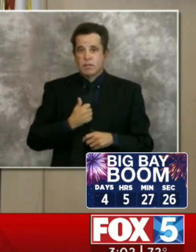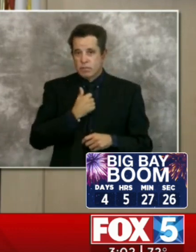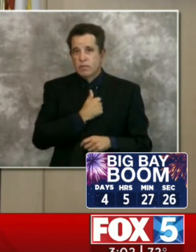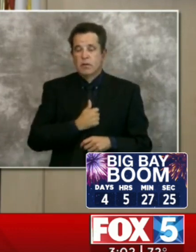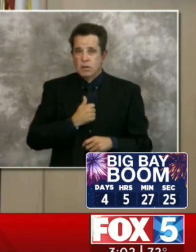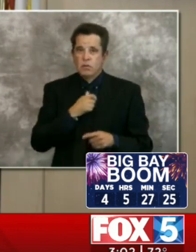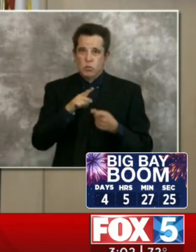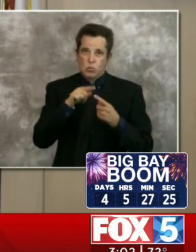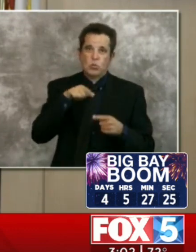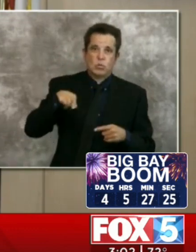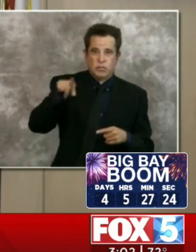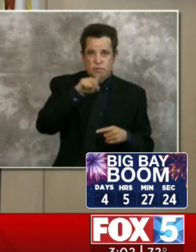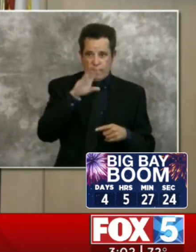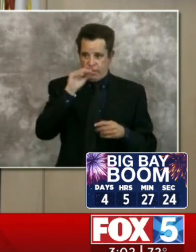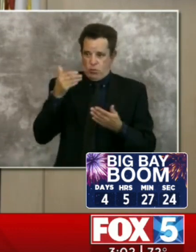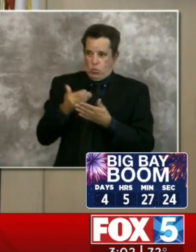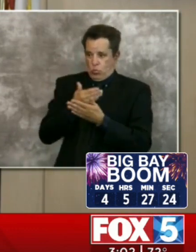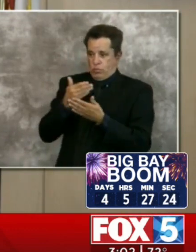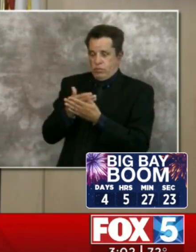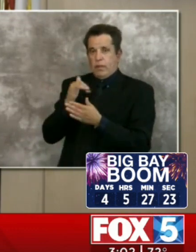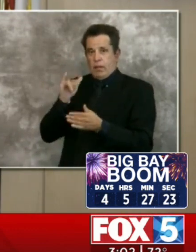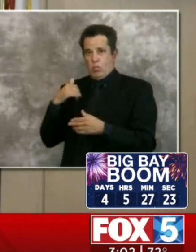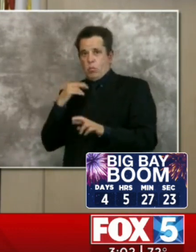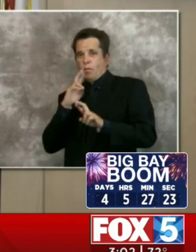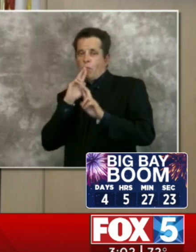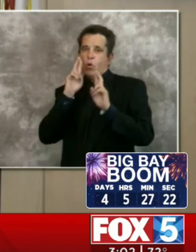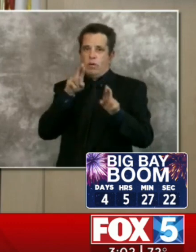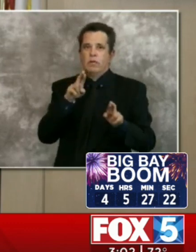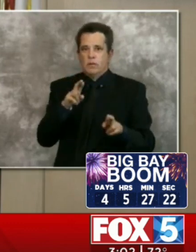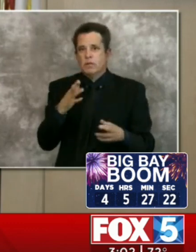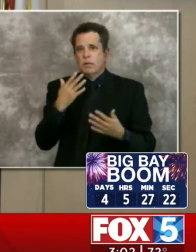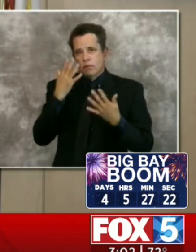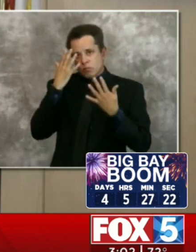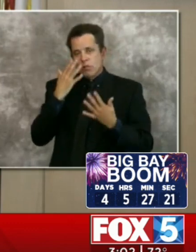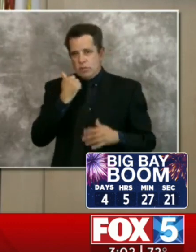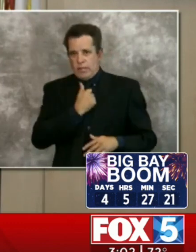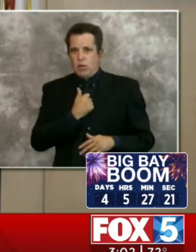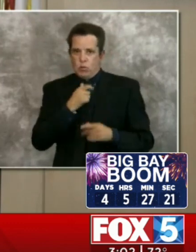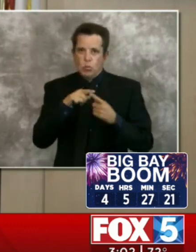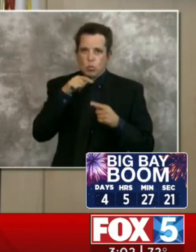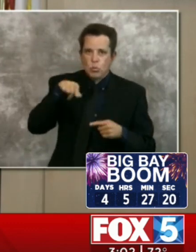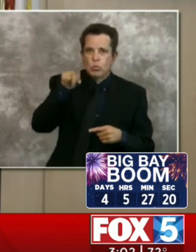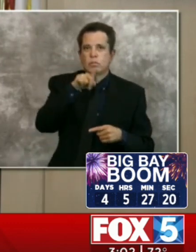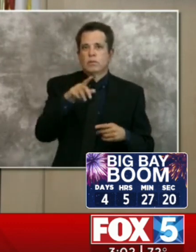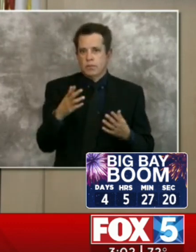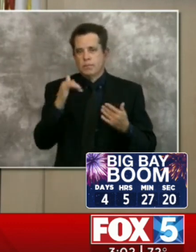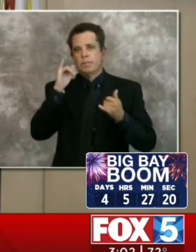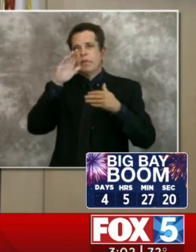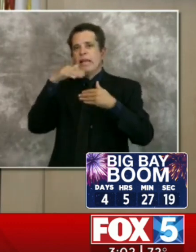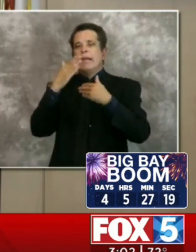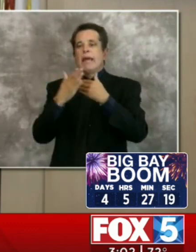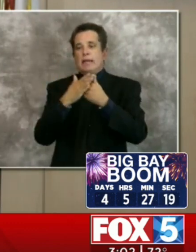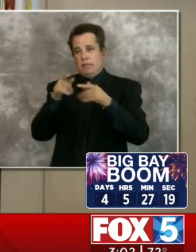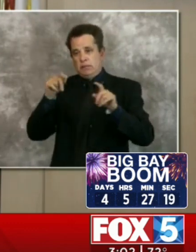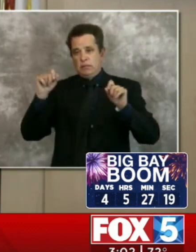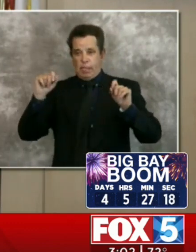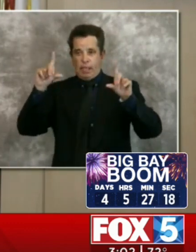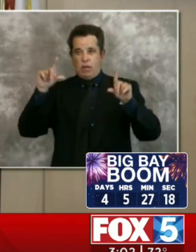THE DEATHS REPORTED AND WHO HAVE LOST THEIR LIVES FROM COVID-19 AND THOSE DEATHS OR NEW DEATHS THAT WE HAVE